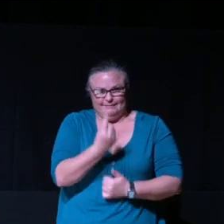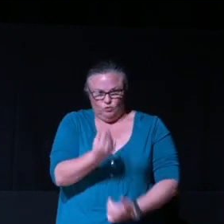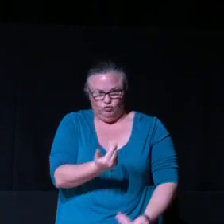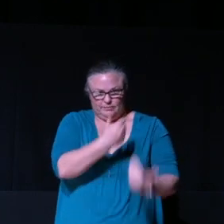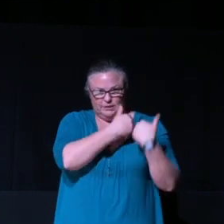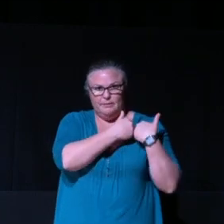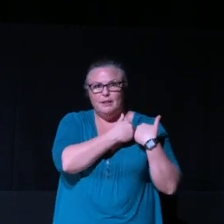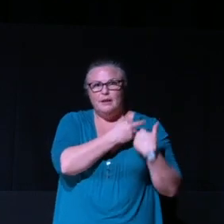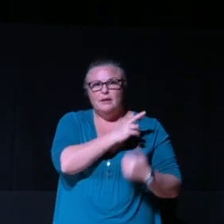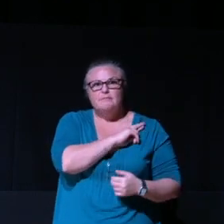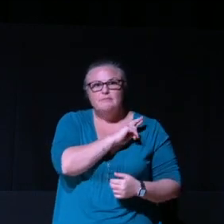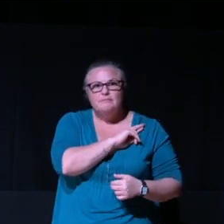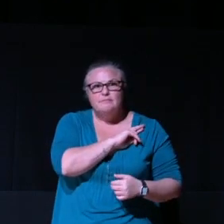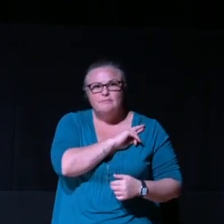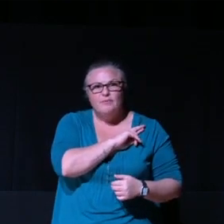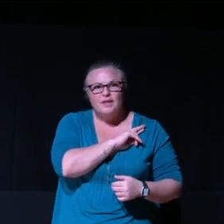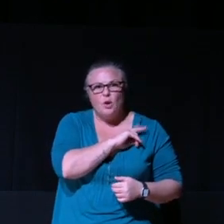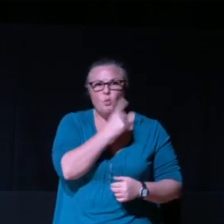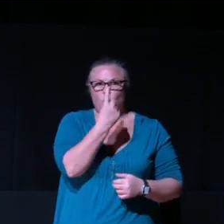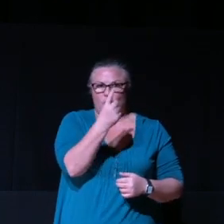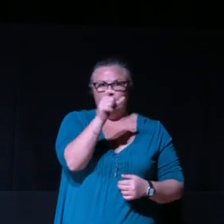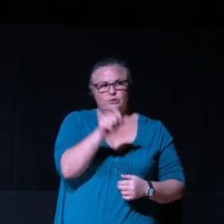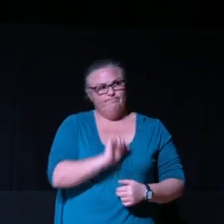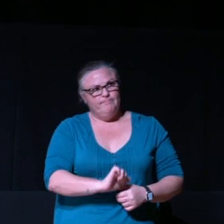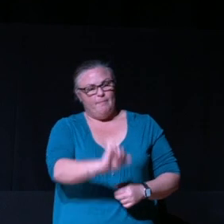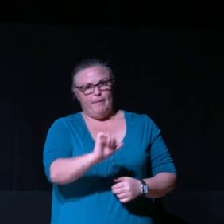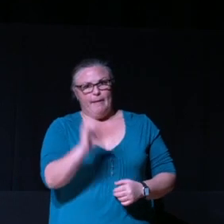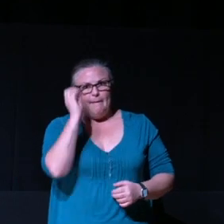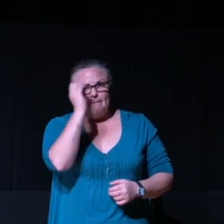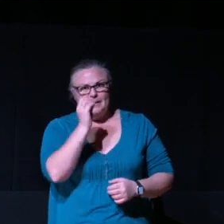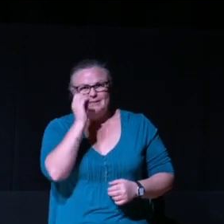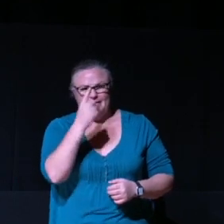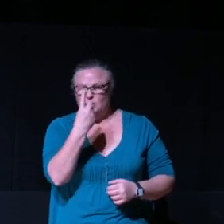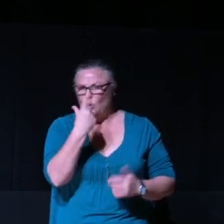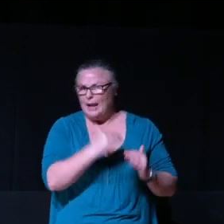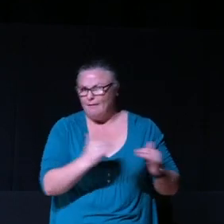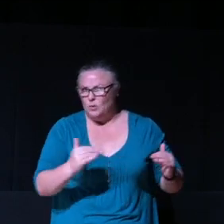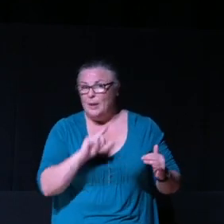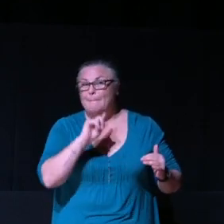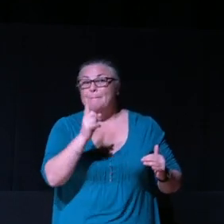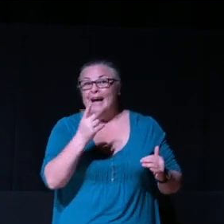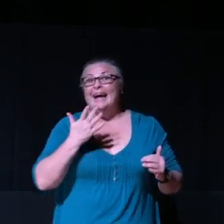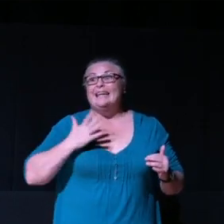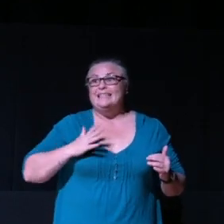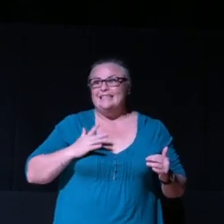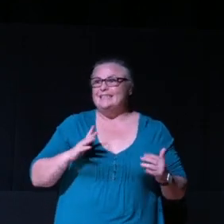individual opinion and that's one level but if it means anything at all it has to be backed up by larger institutional change